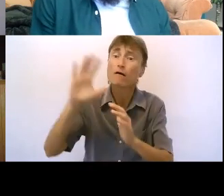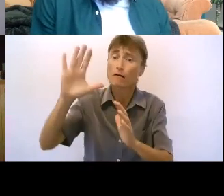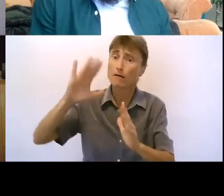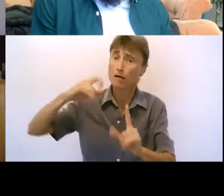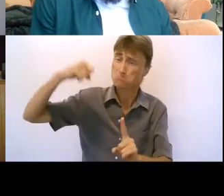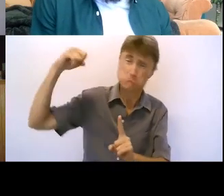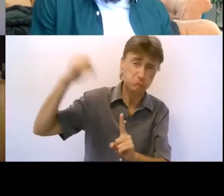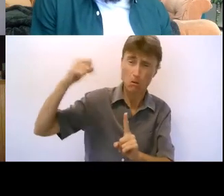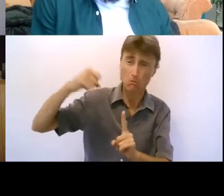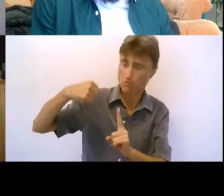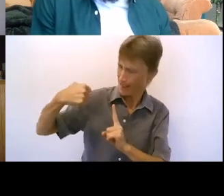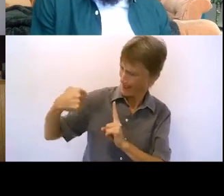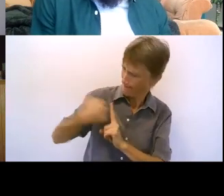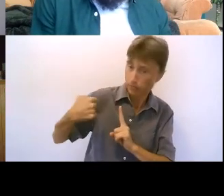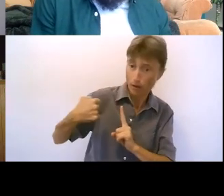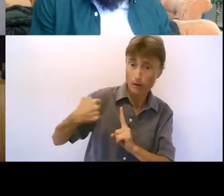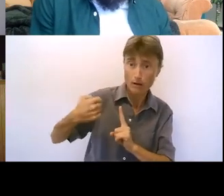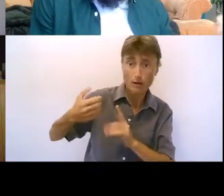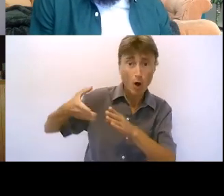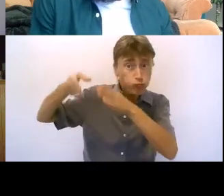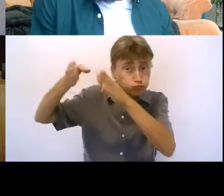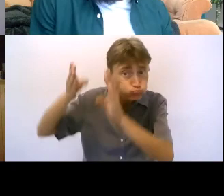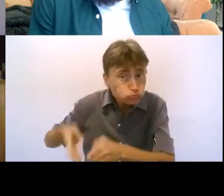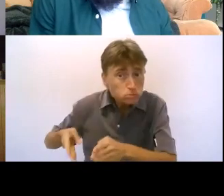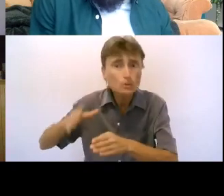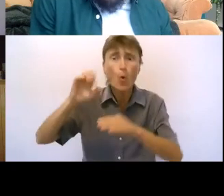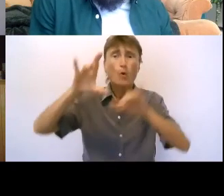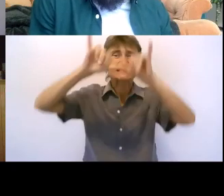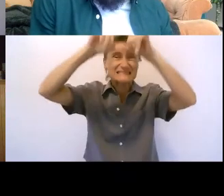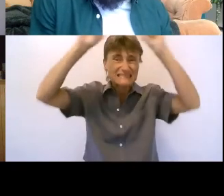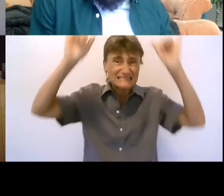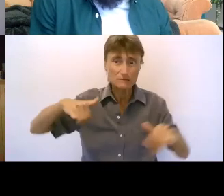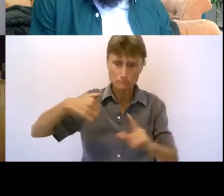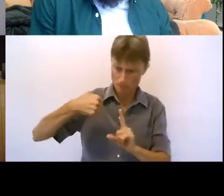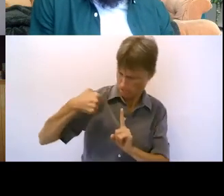impacting a certain structure, or what they do to plan to do things to change. Moving